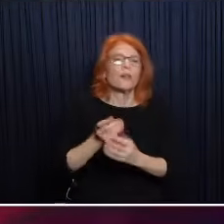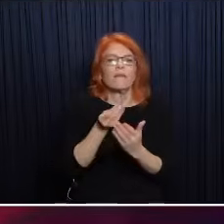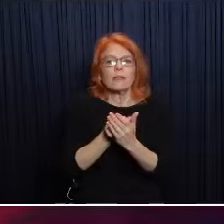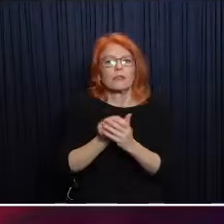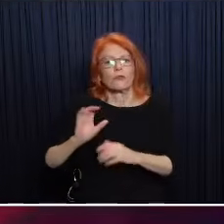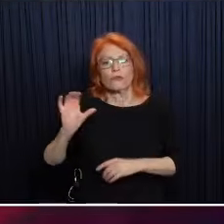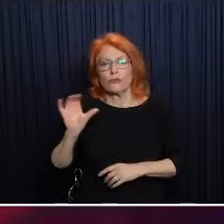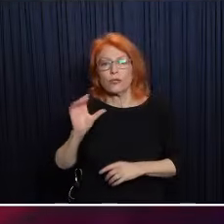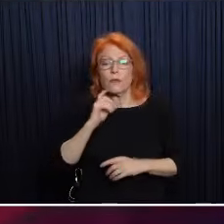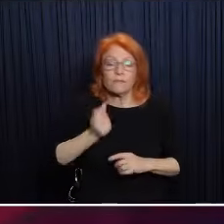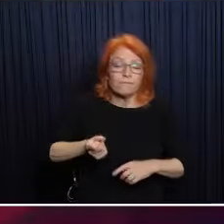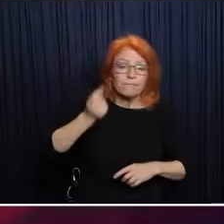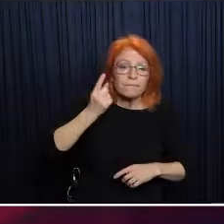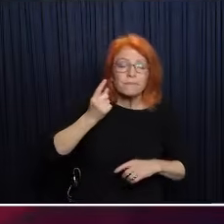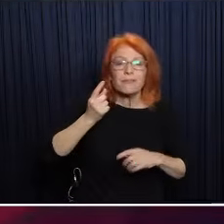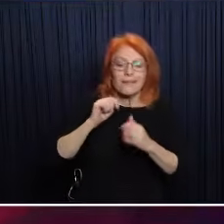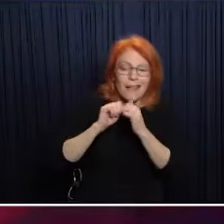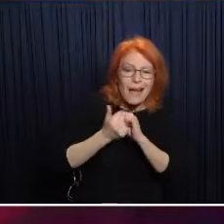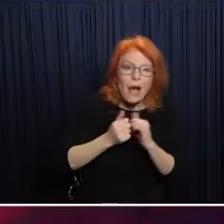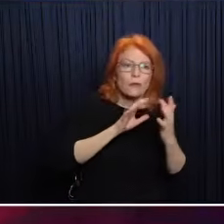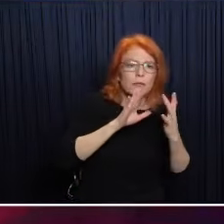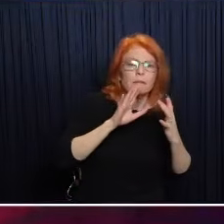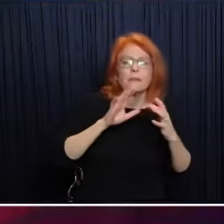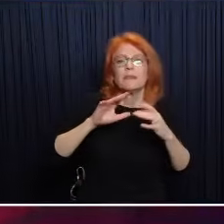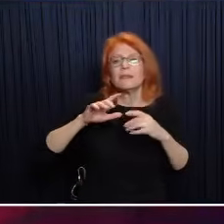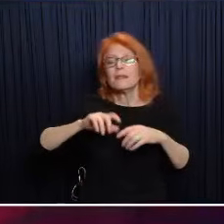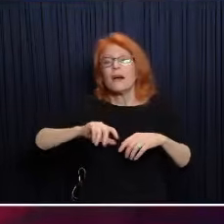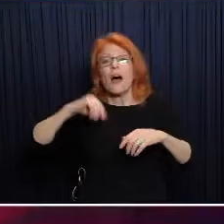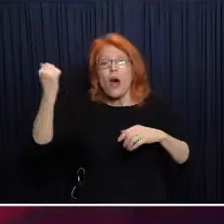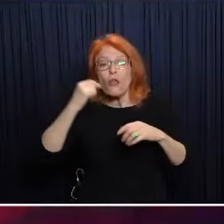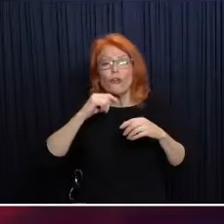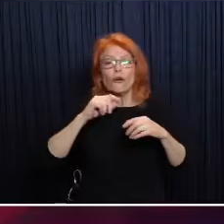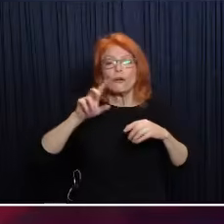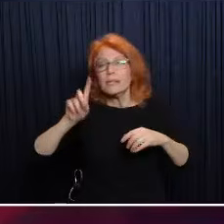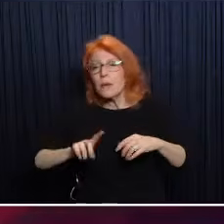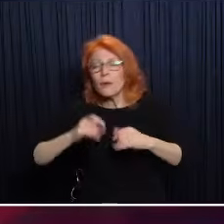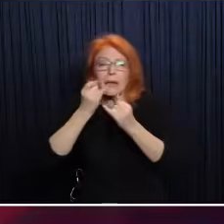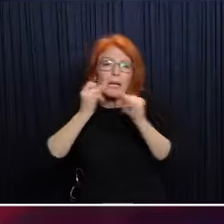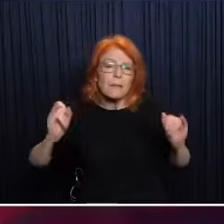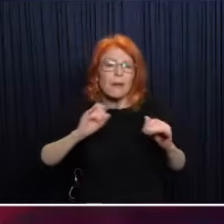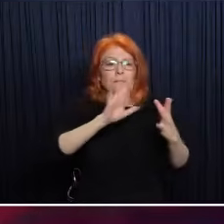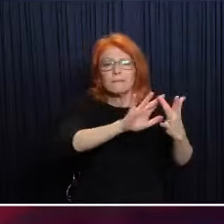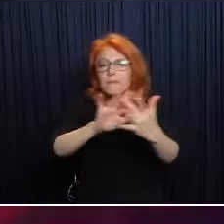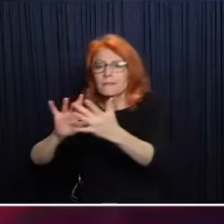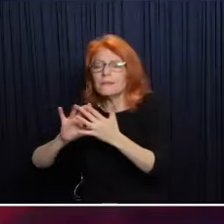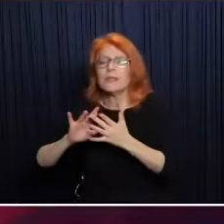DEMOCRATS. I AM THE ONE CANDIDATE WHO IS A COMMONSENSE TRADITIONAL